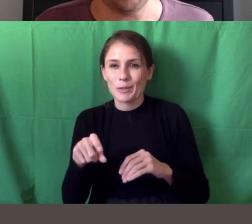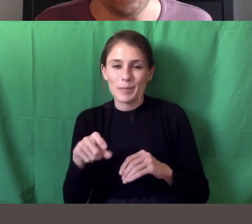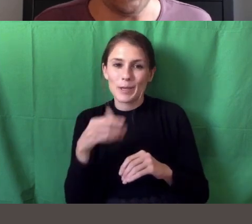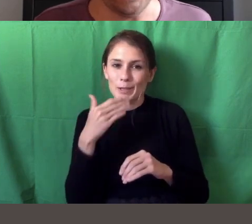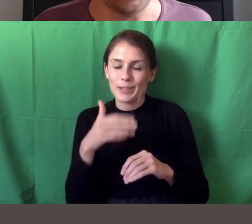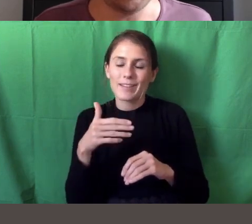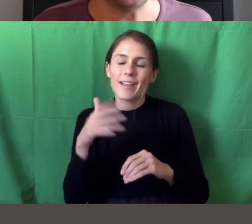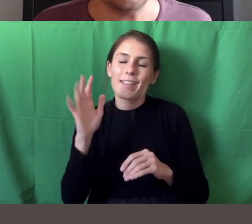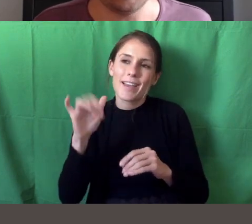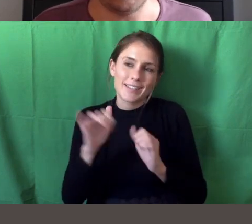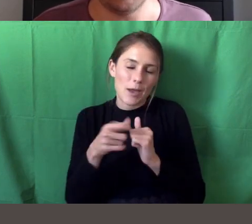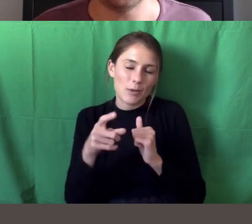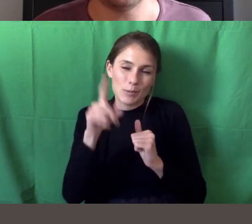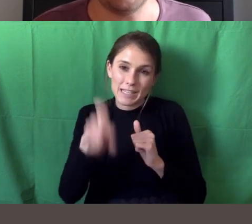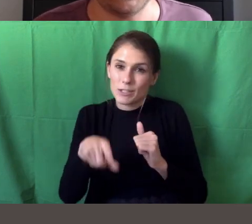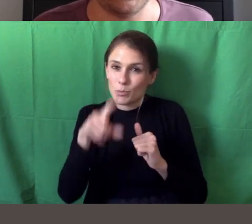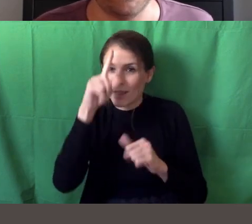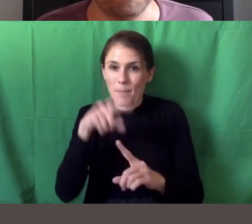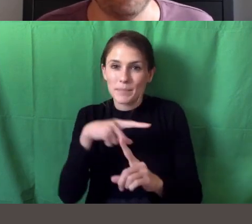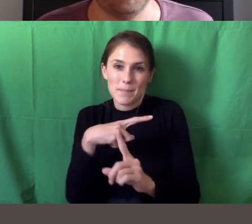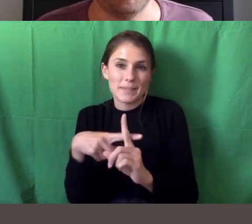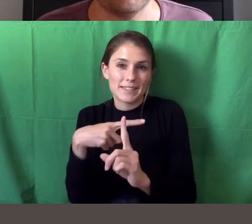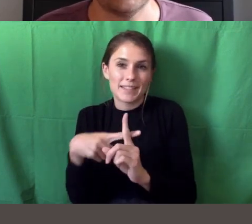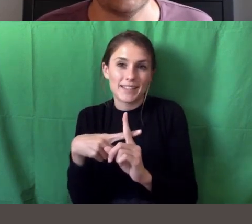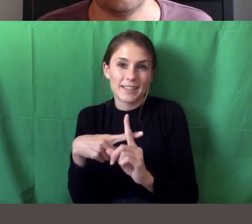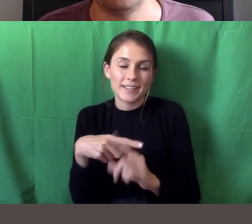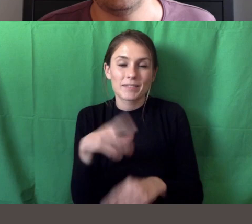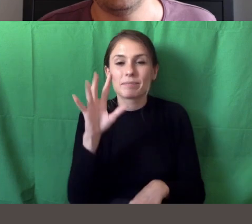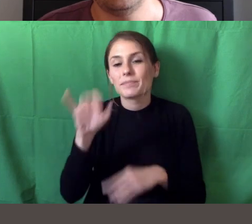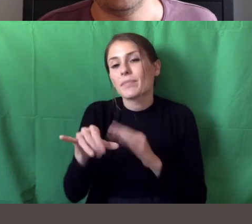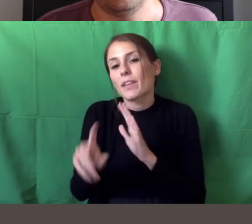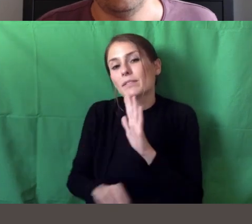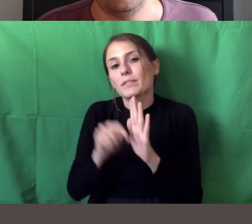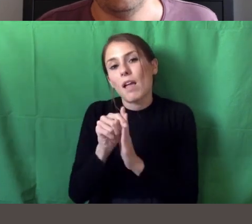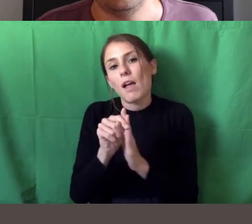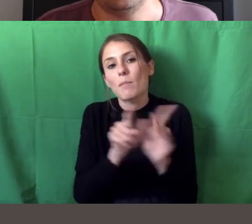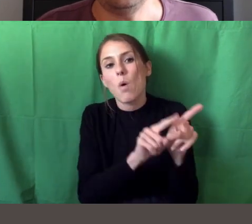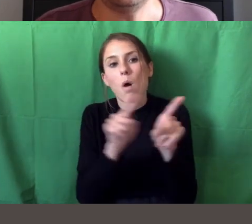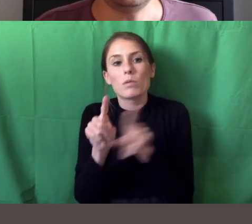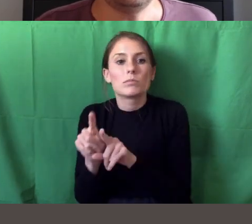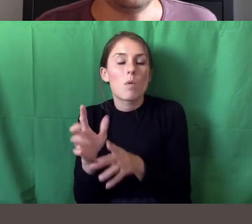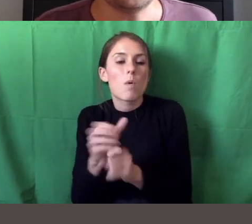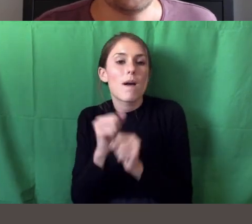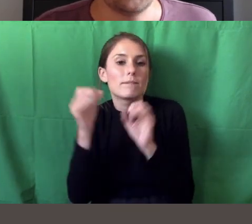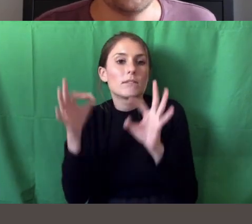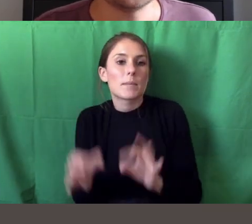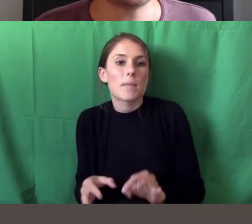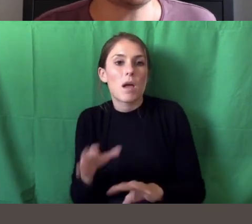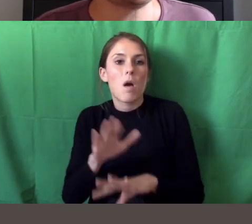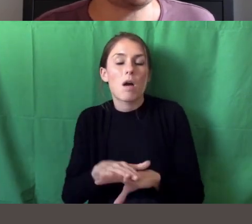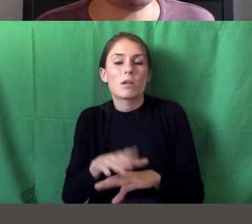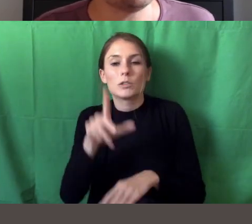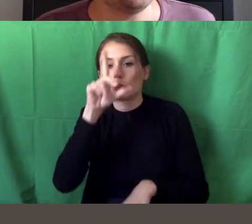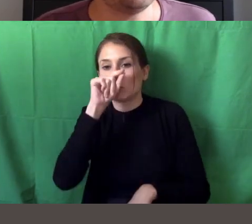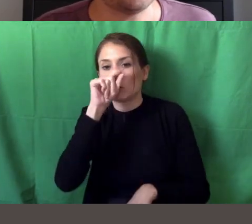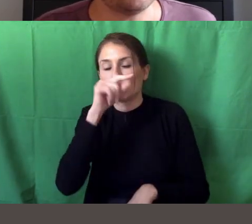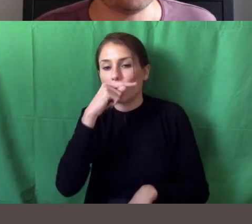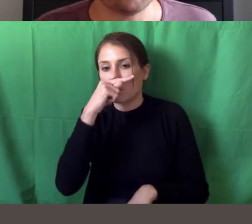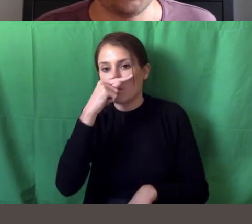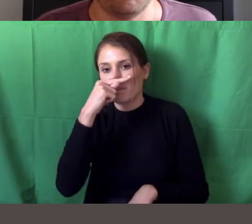in a decent place. And that's the way you need to be optimistic. And at the time, we